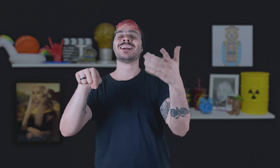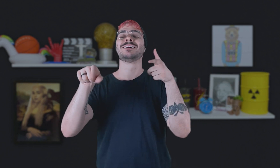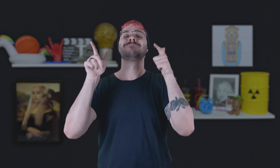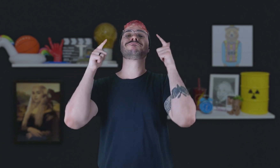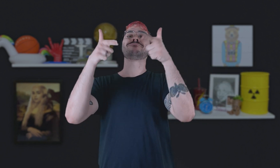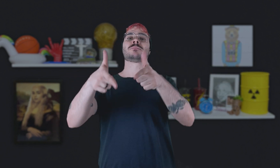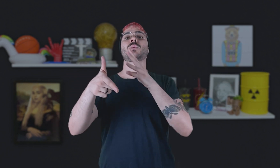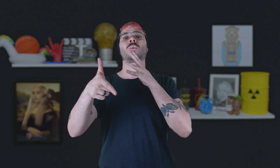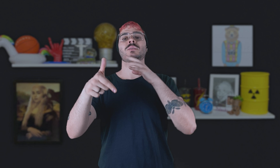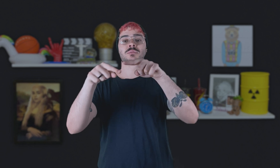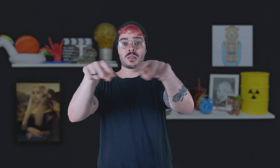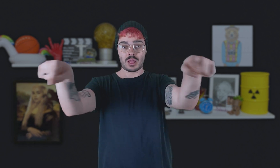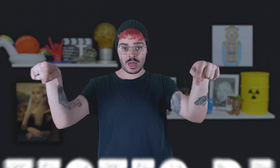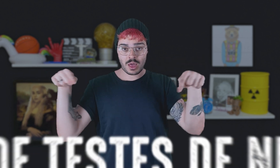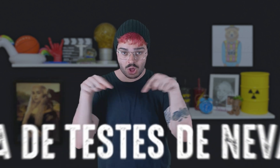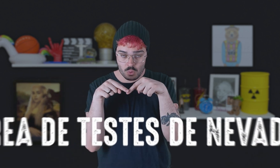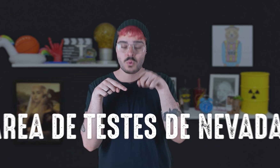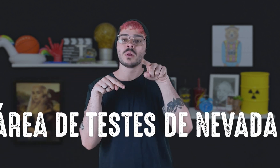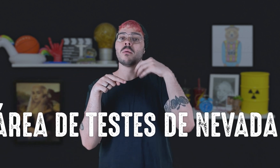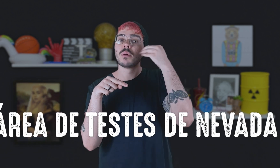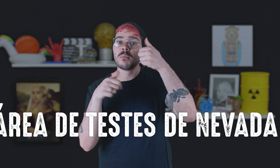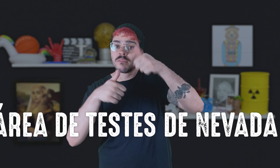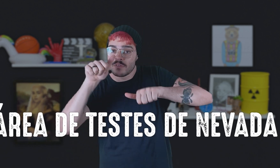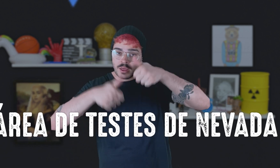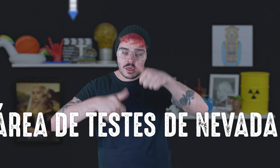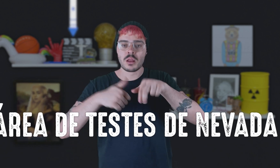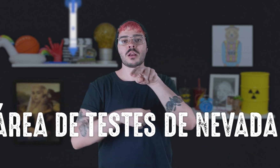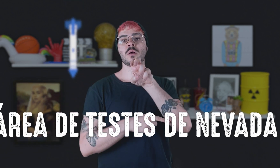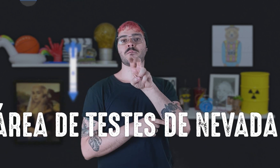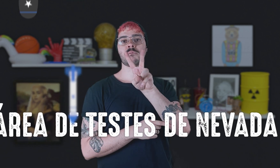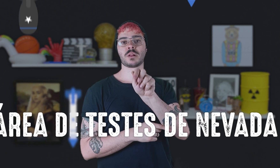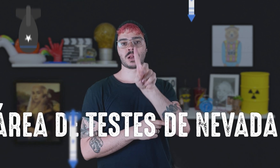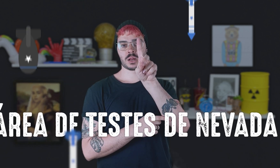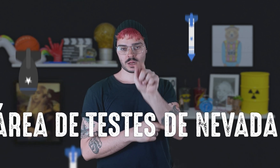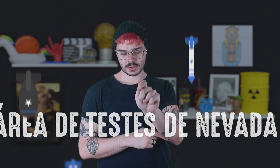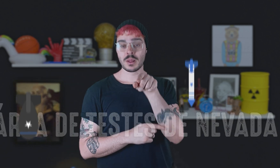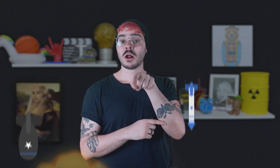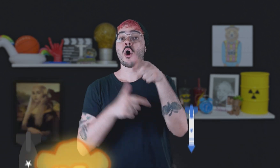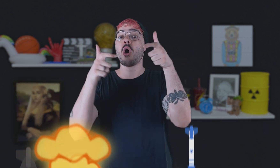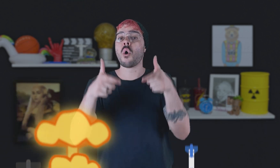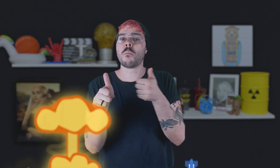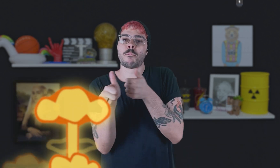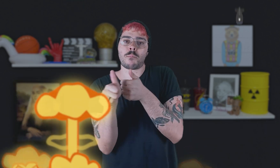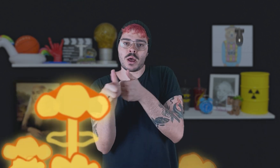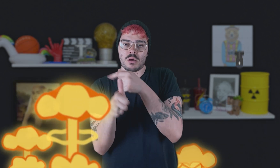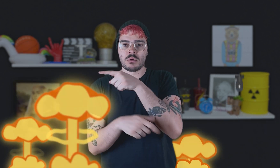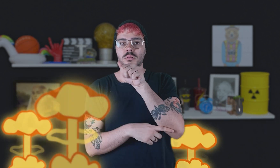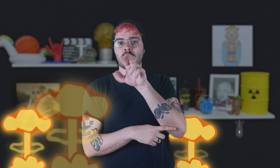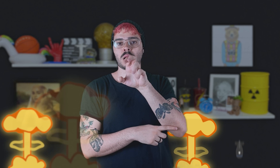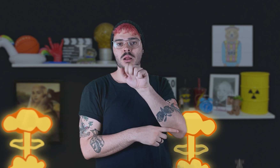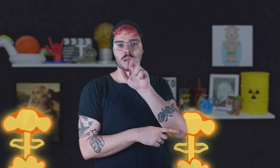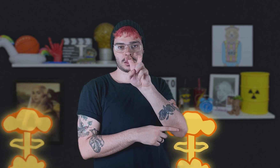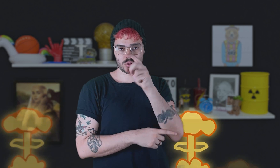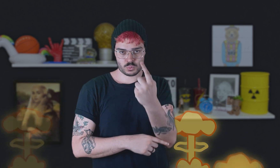near Area 51, called the “Nevada Test Area”!